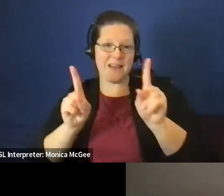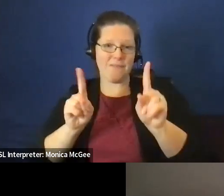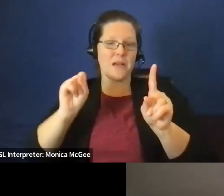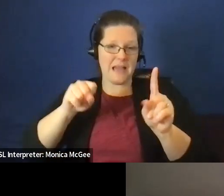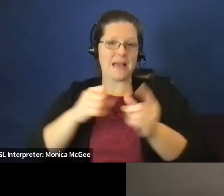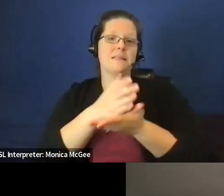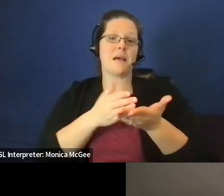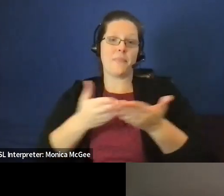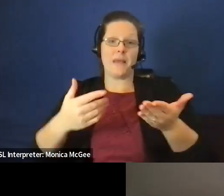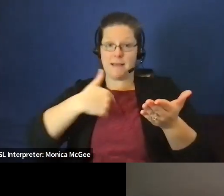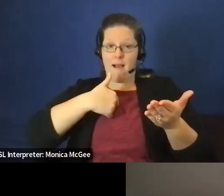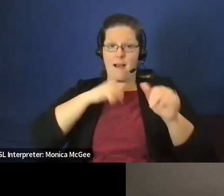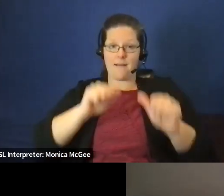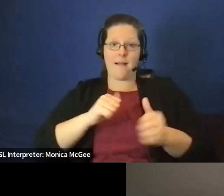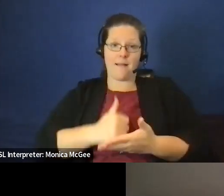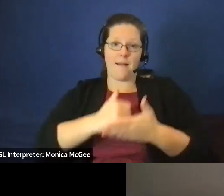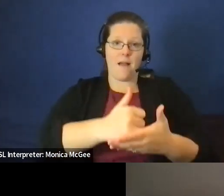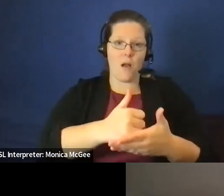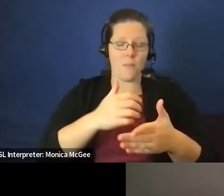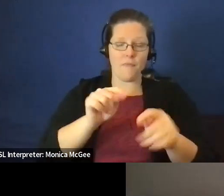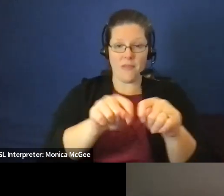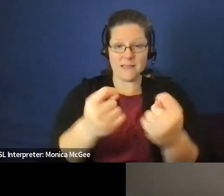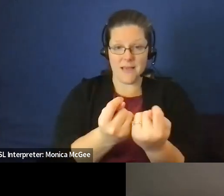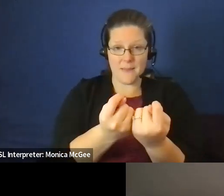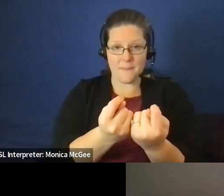Your state and your CILs, they need to work together because there's different